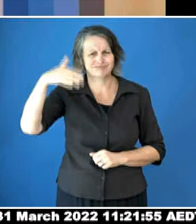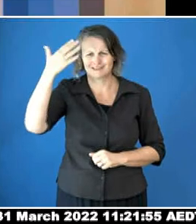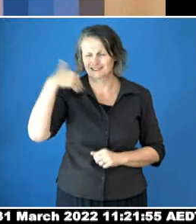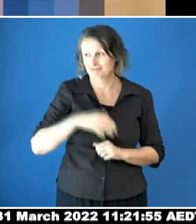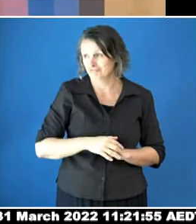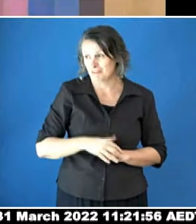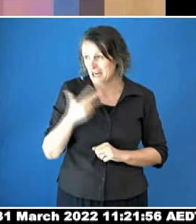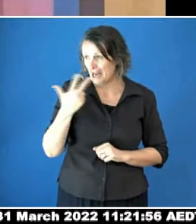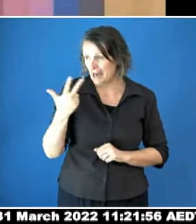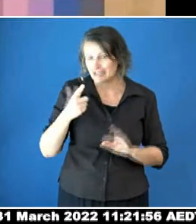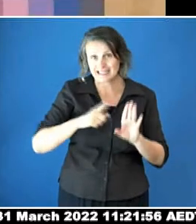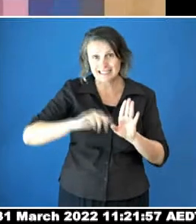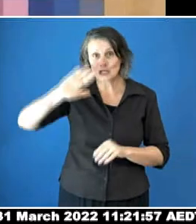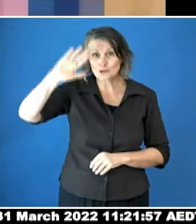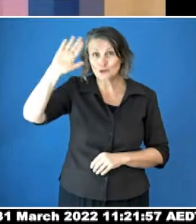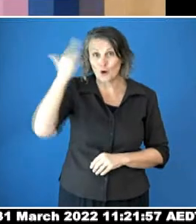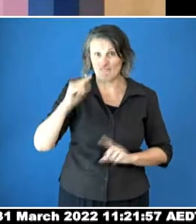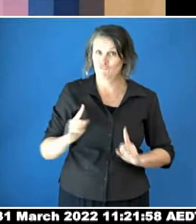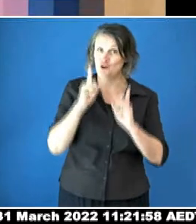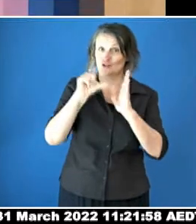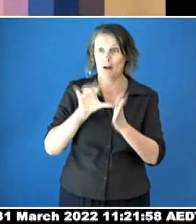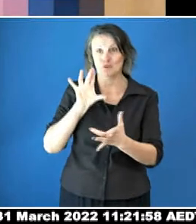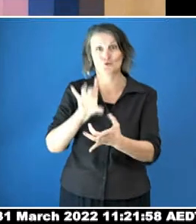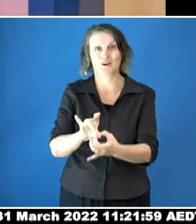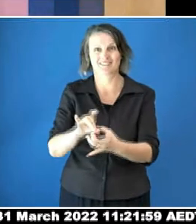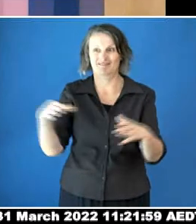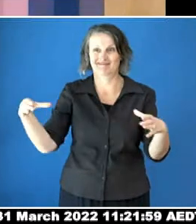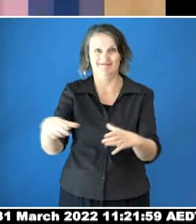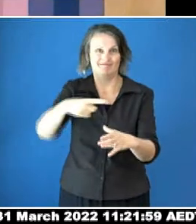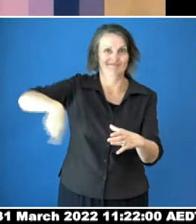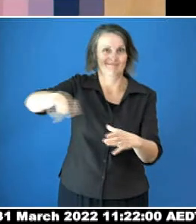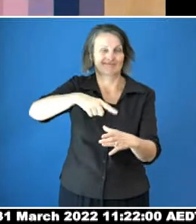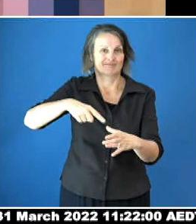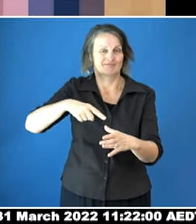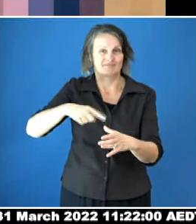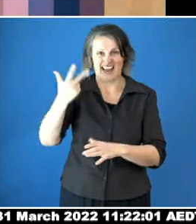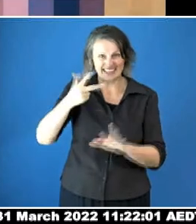It was 18 years ago, we worked out, that she first became involved with the centre, which